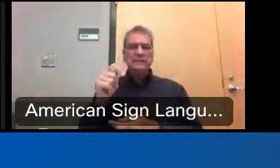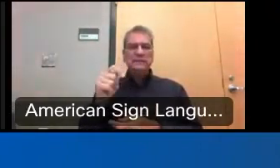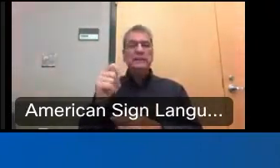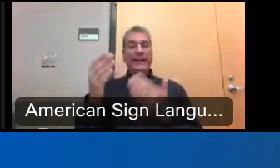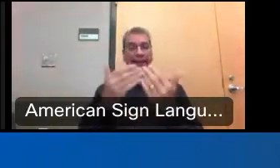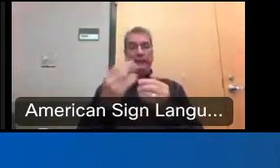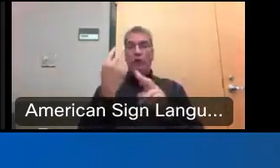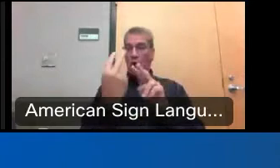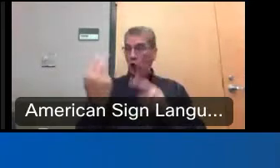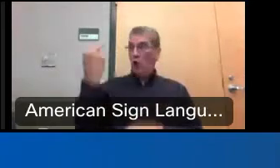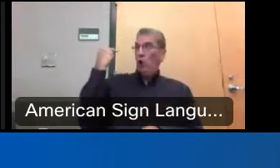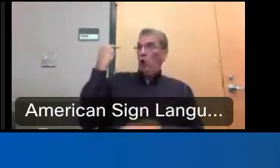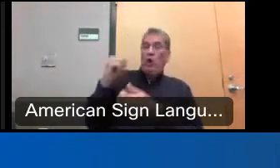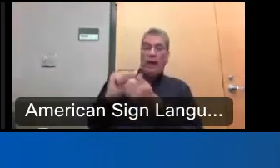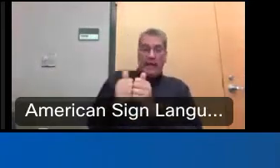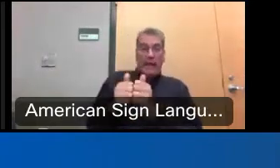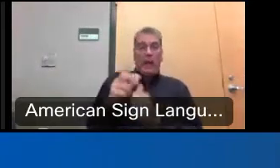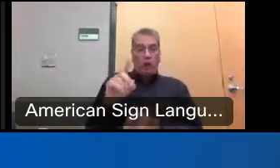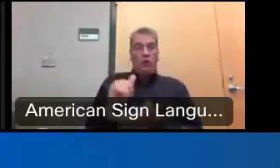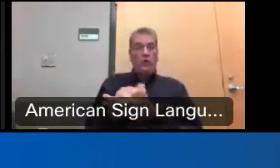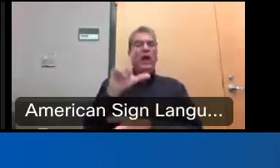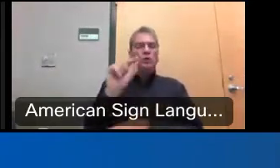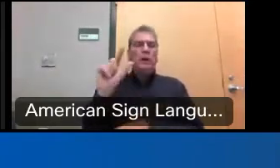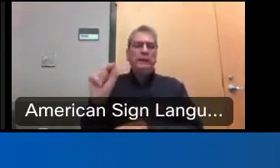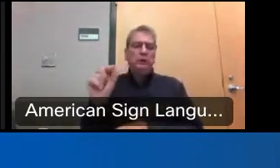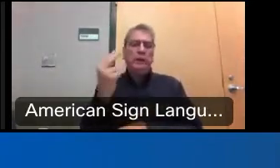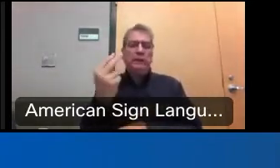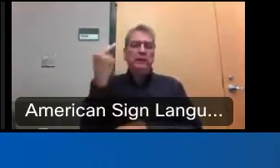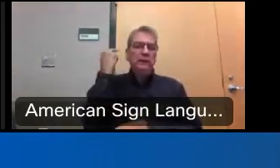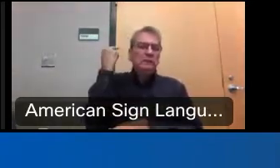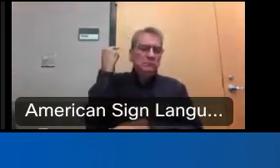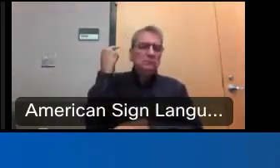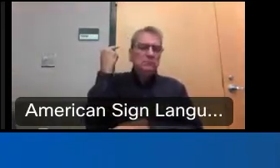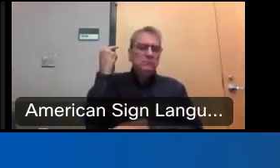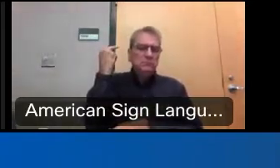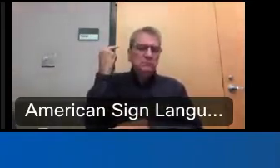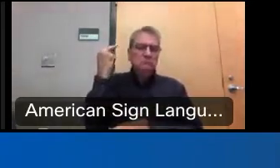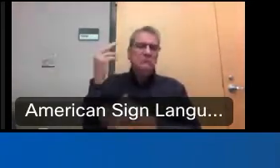So, you know, after something takes place, you look back in 2020, hindsight, and you